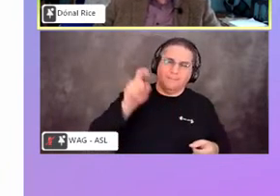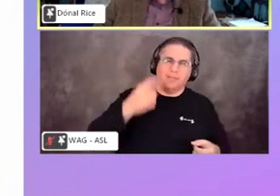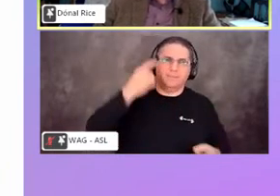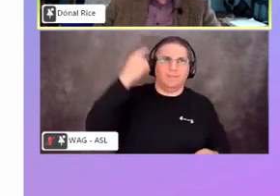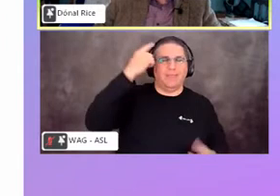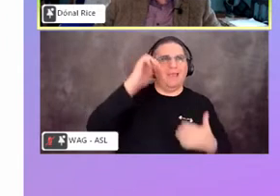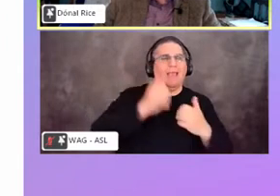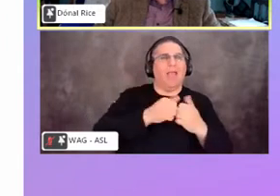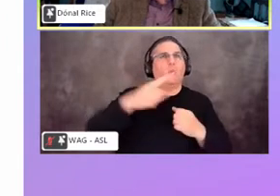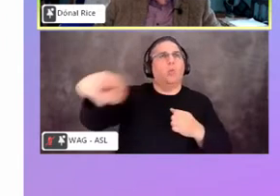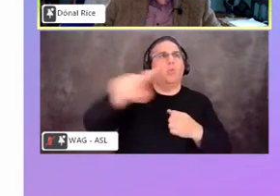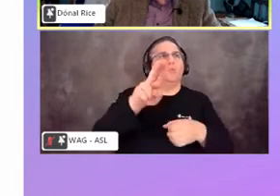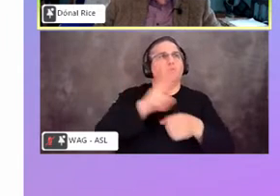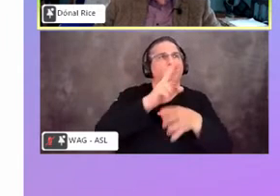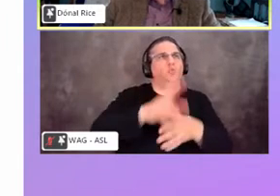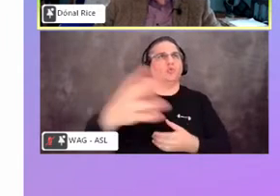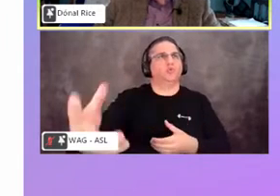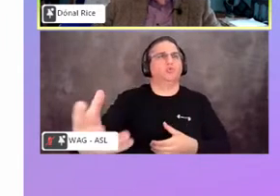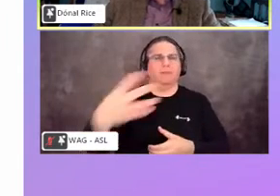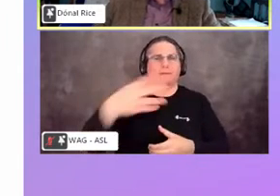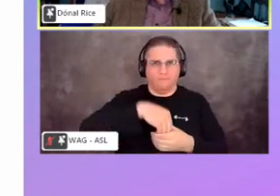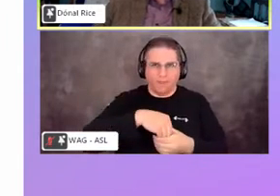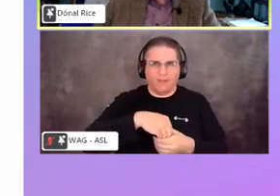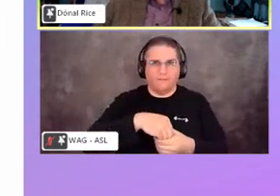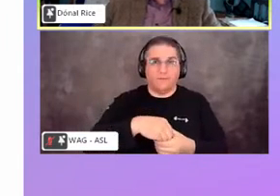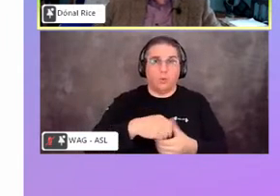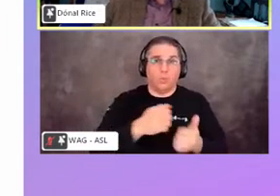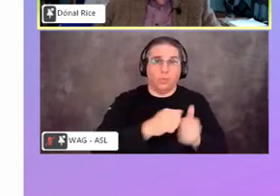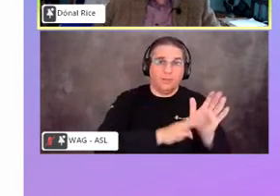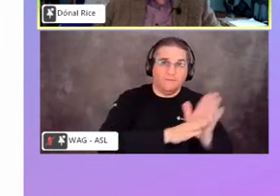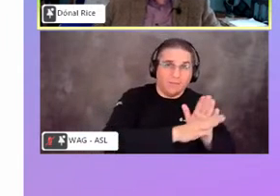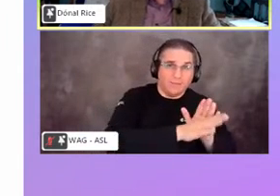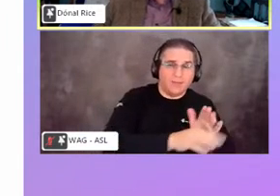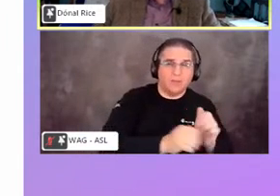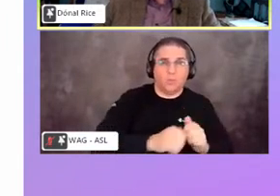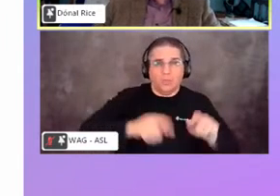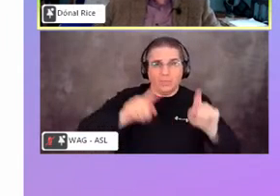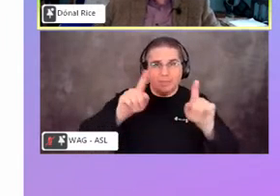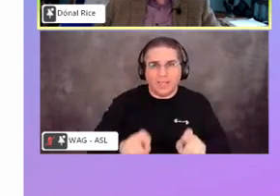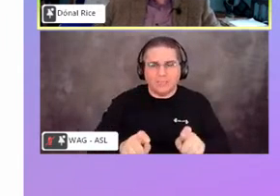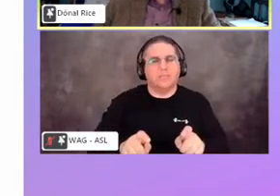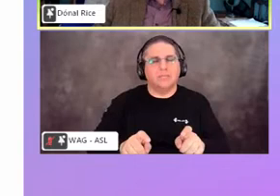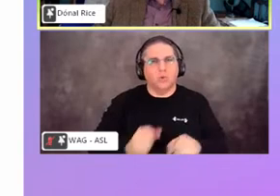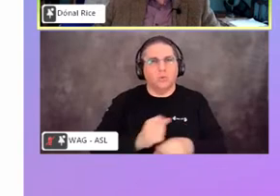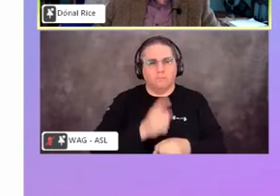So we need to stop thinking more as a body. Peerk how we